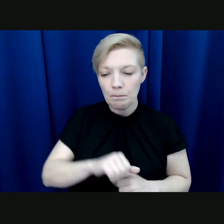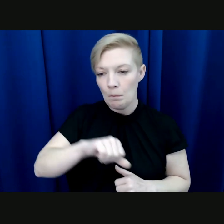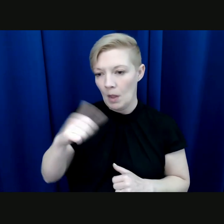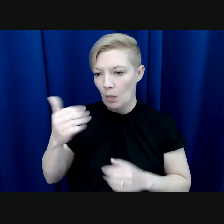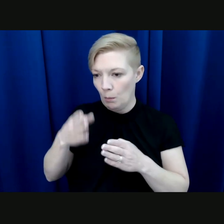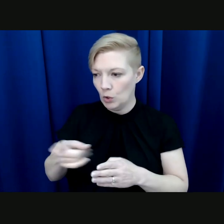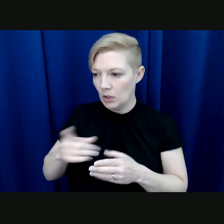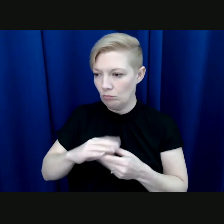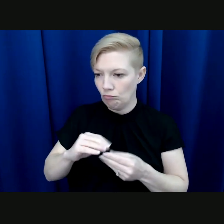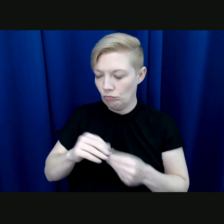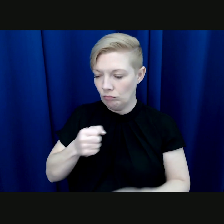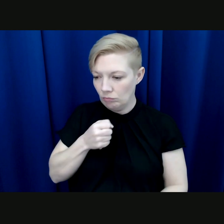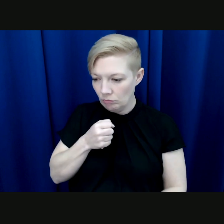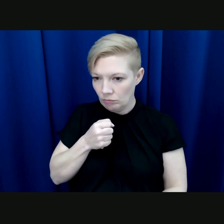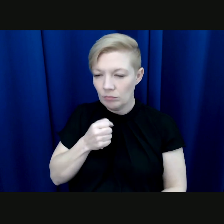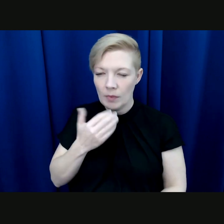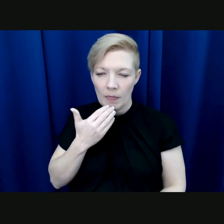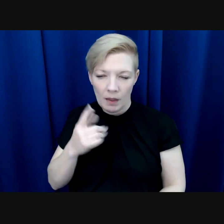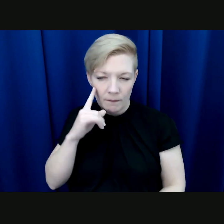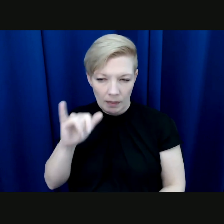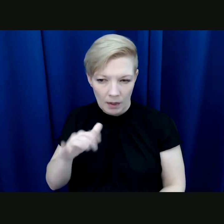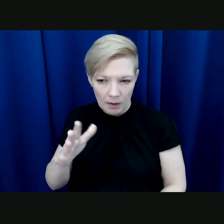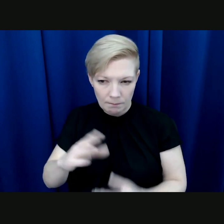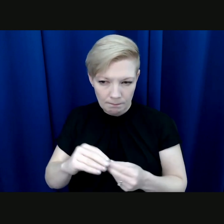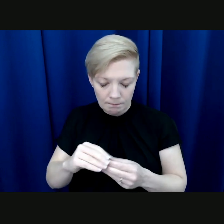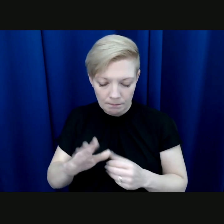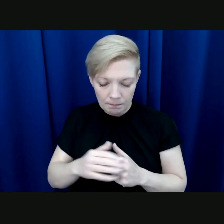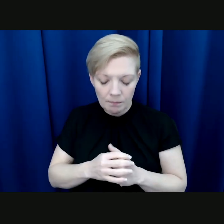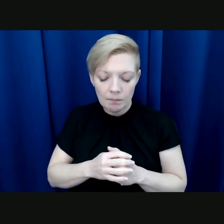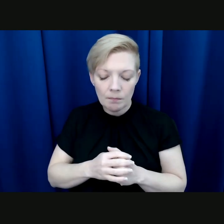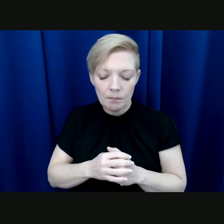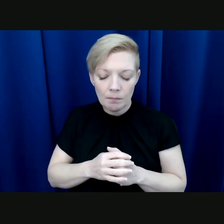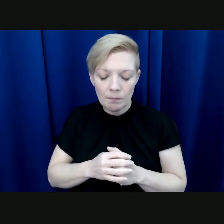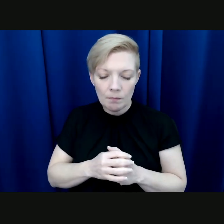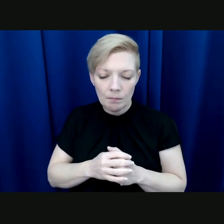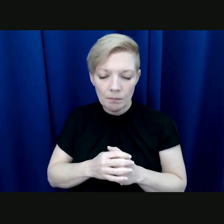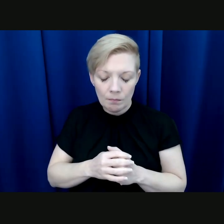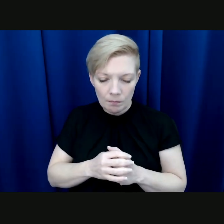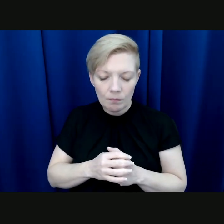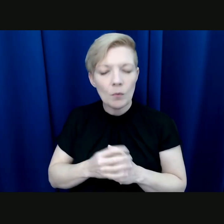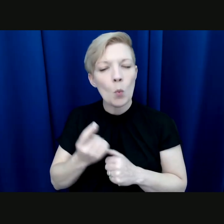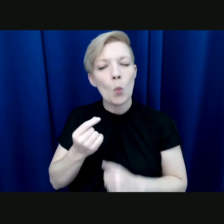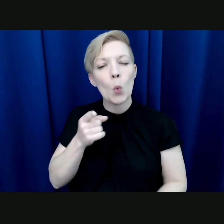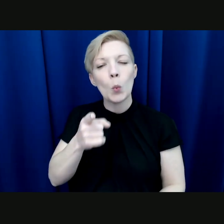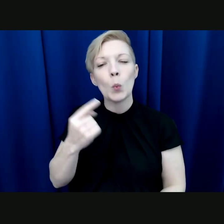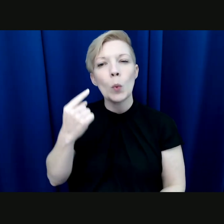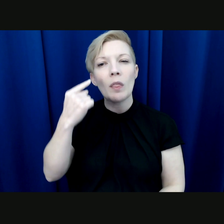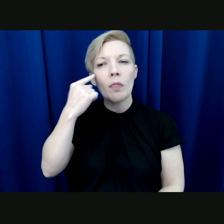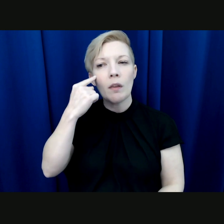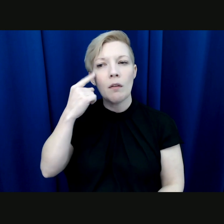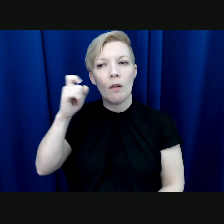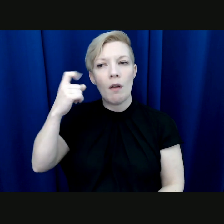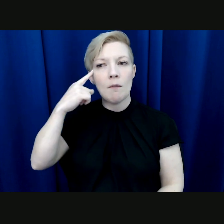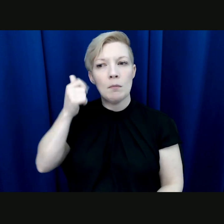is given where you said, what do you think the federal government should be spending more time on?